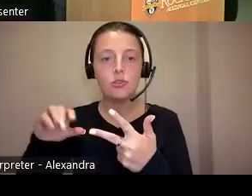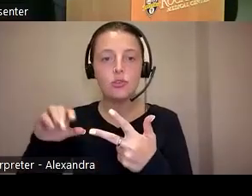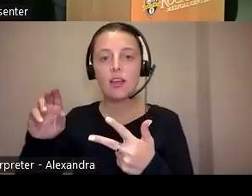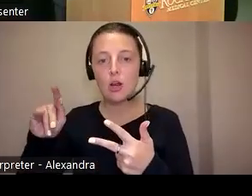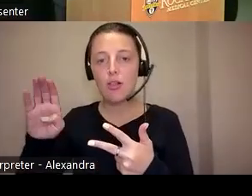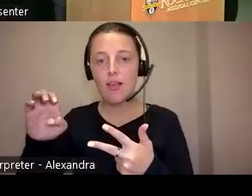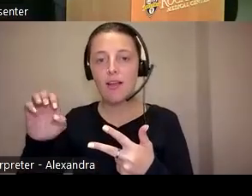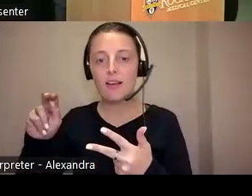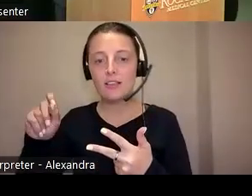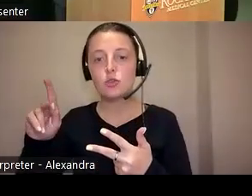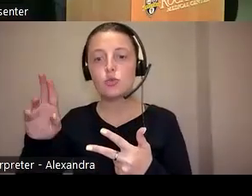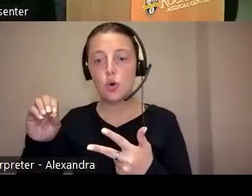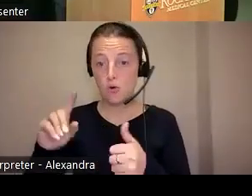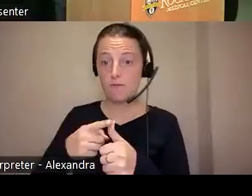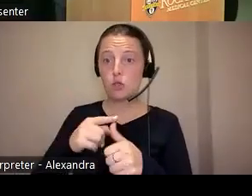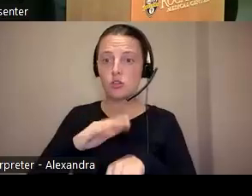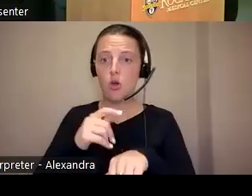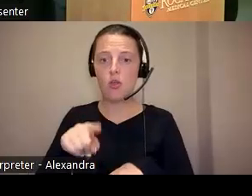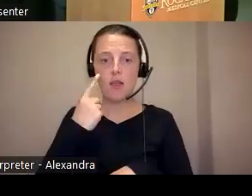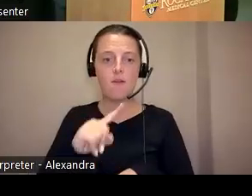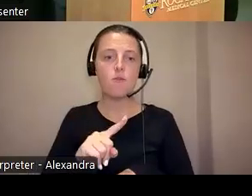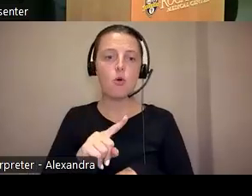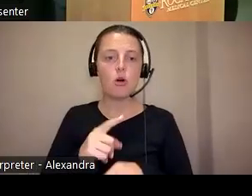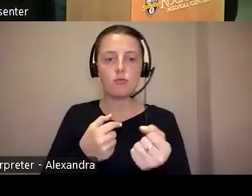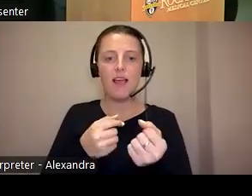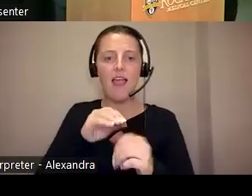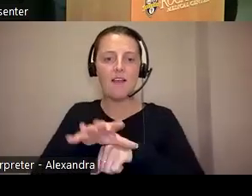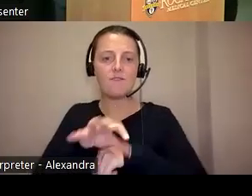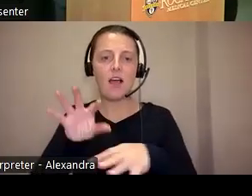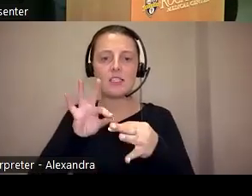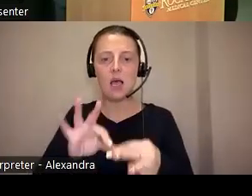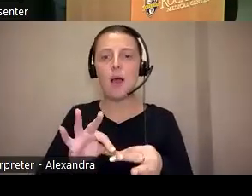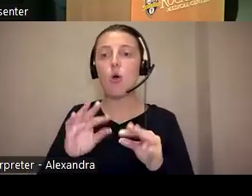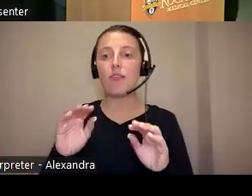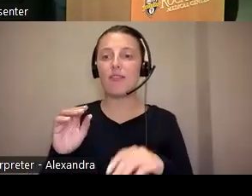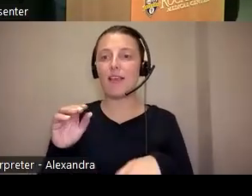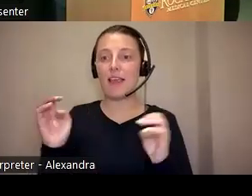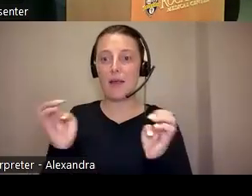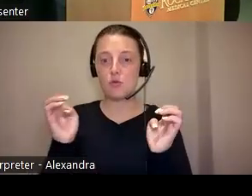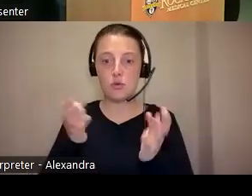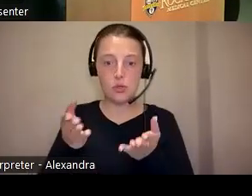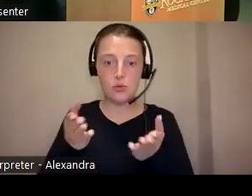first meeting um they said no no no we're okay with that we want to focus on CP and we want to